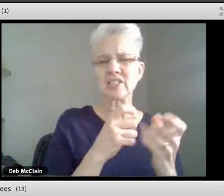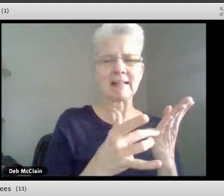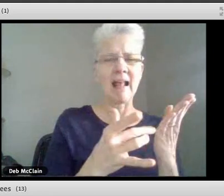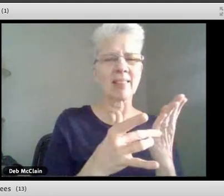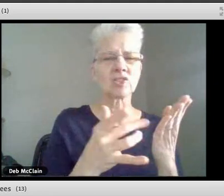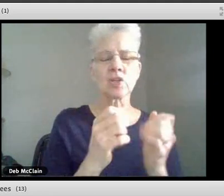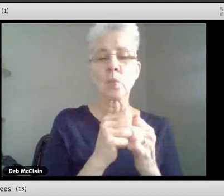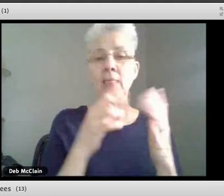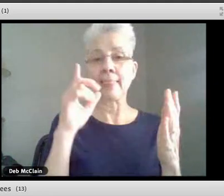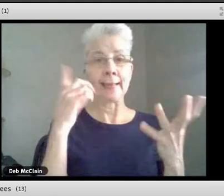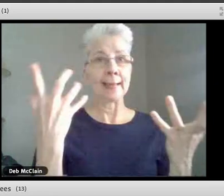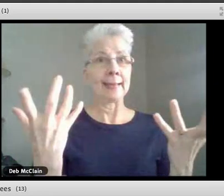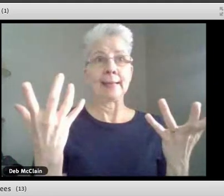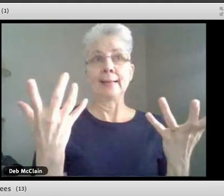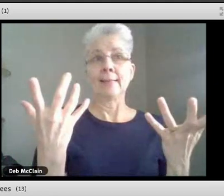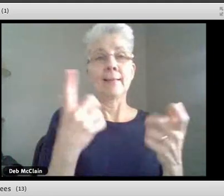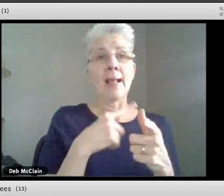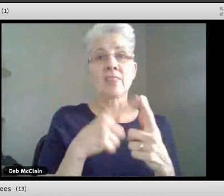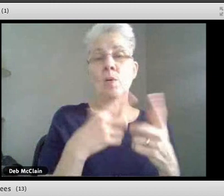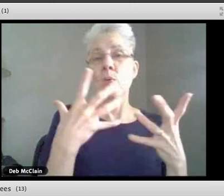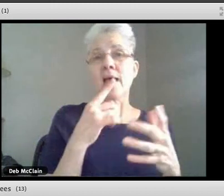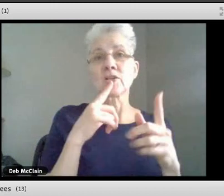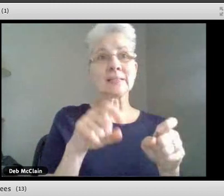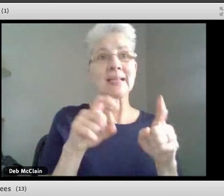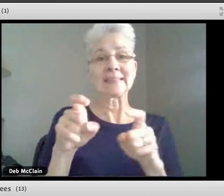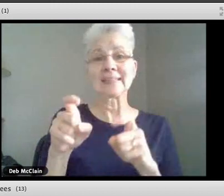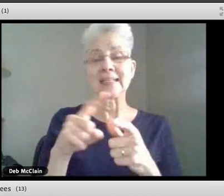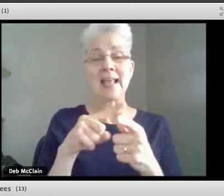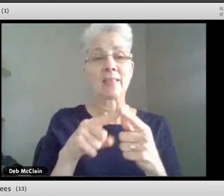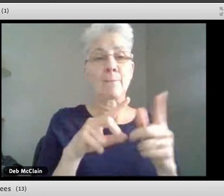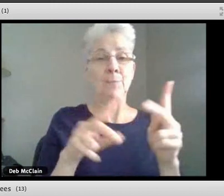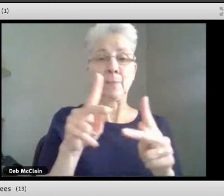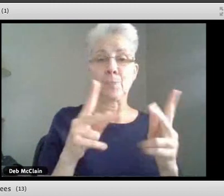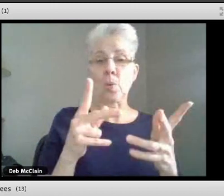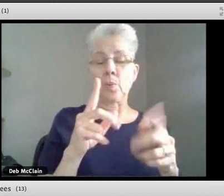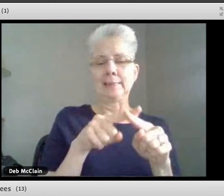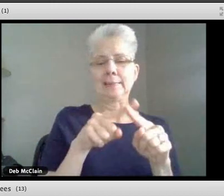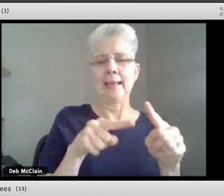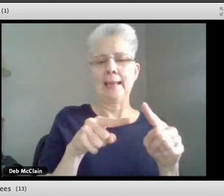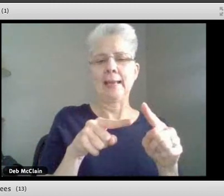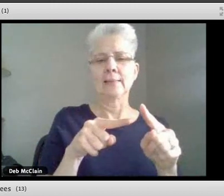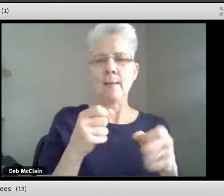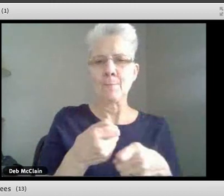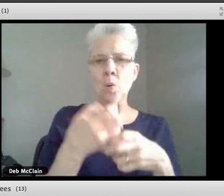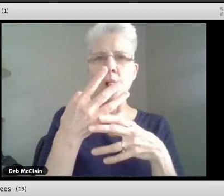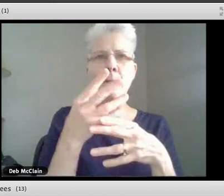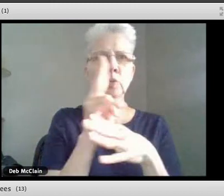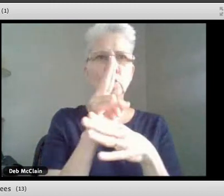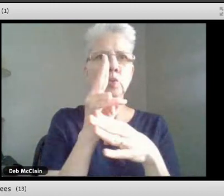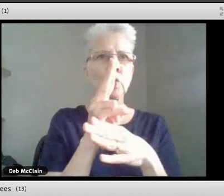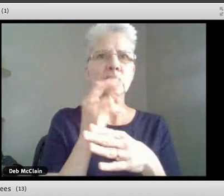and then people can't access their site. They can't do normal, everyday things, so those are some cases you can look at,